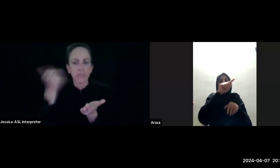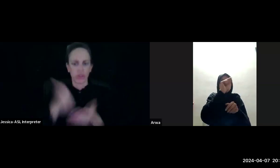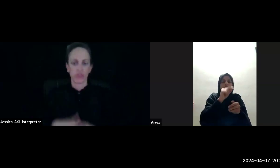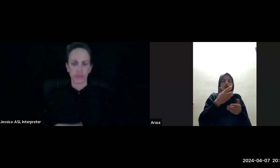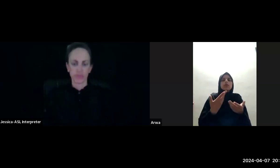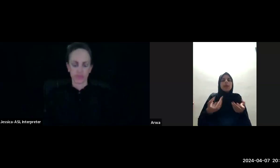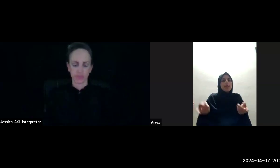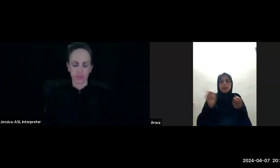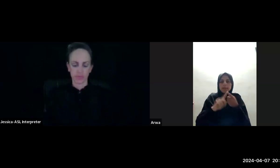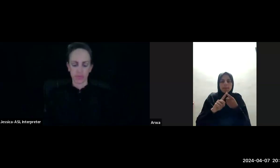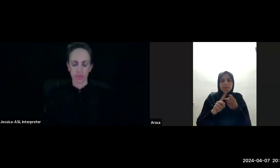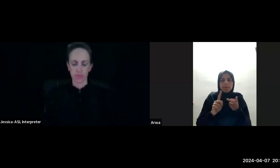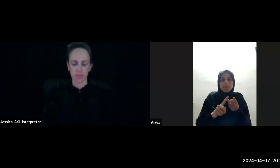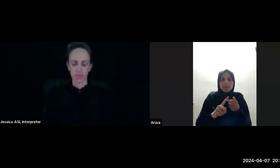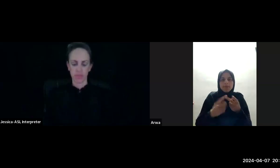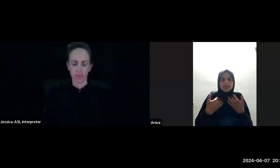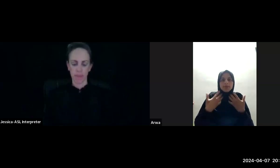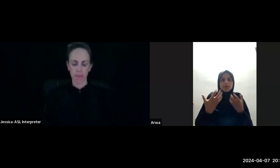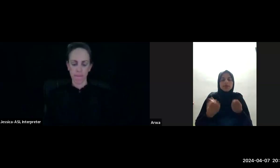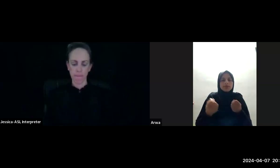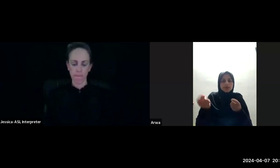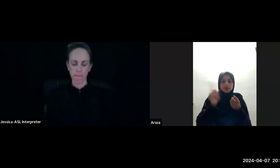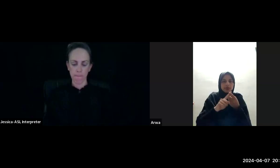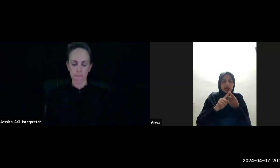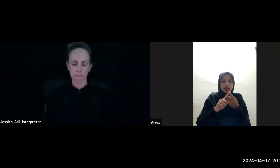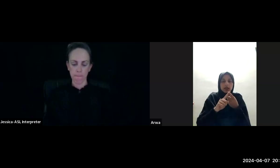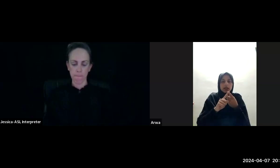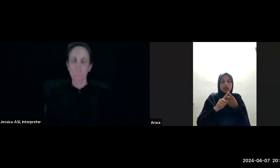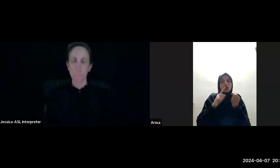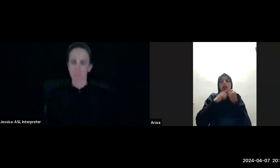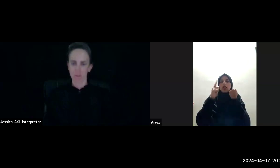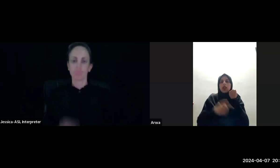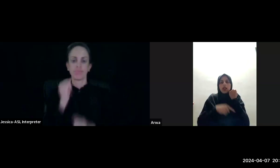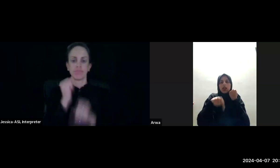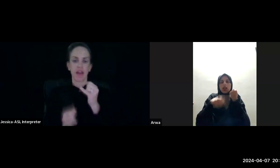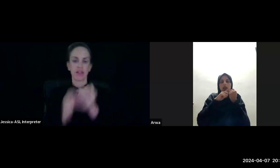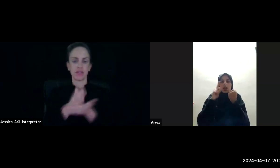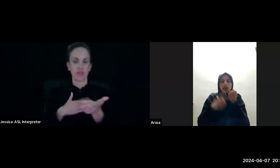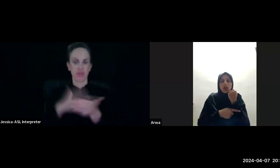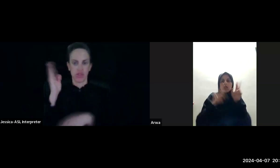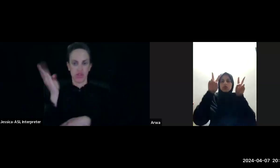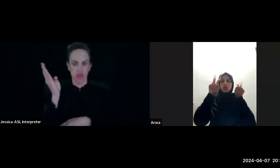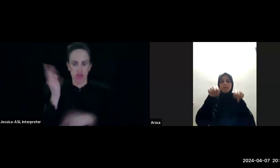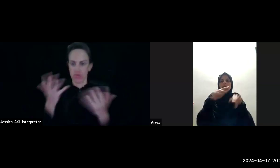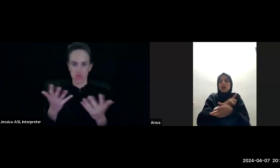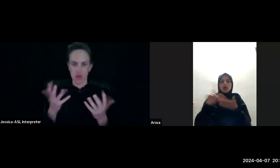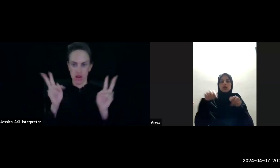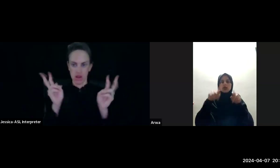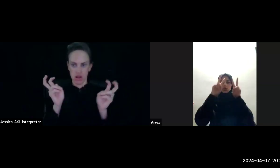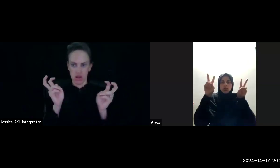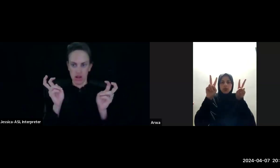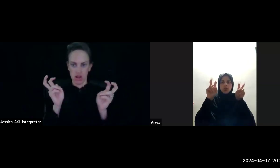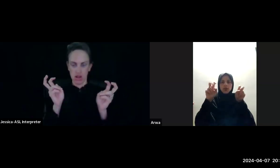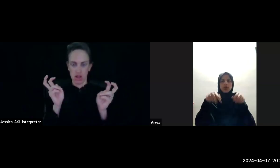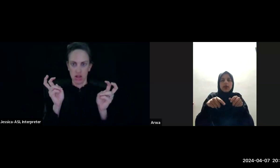with that uh I come to the last part of my talk which is the what are the types of therapies